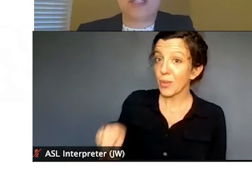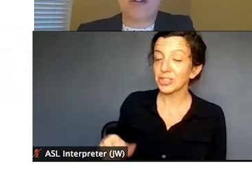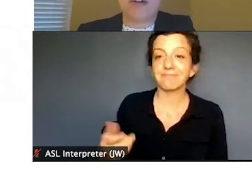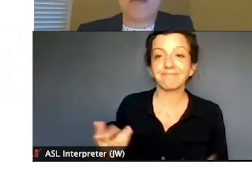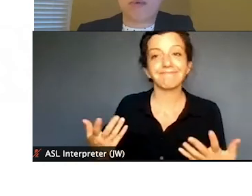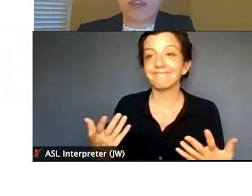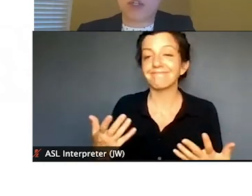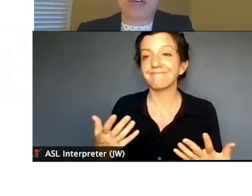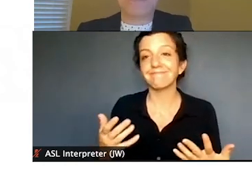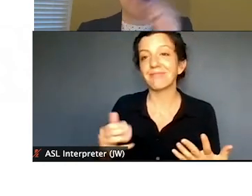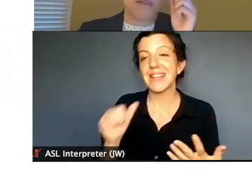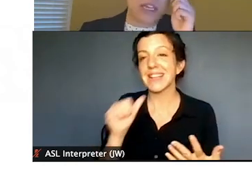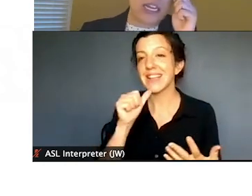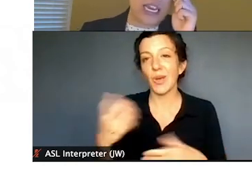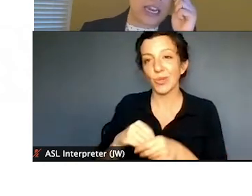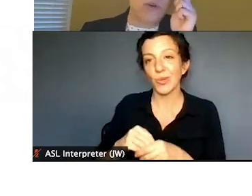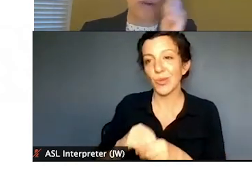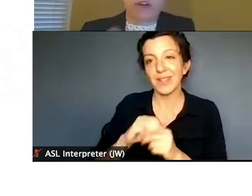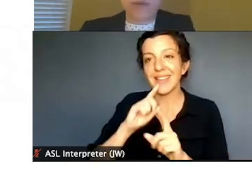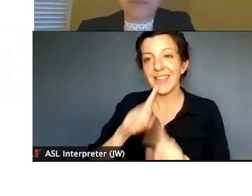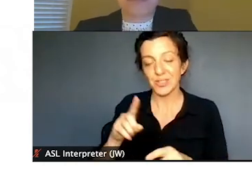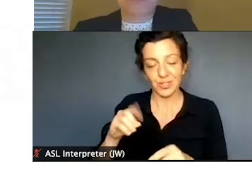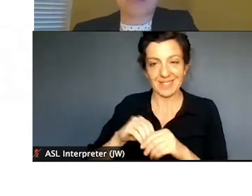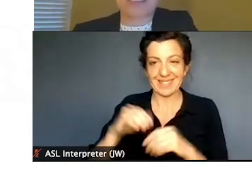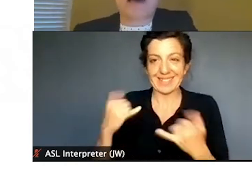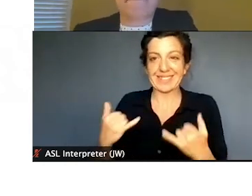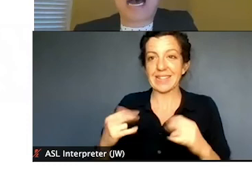that earn more than $25 million in annual revenue, that buy,